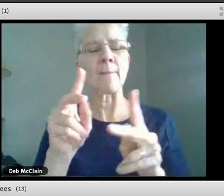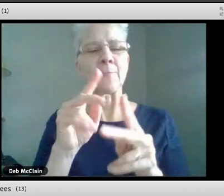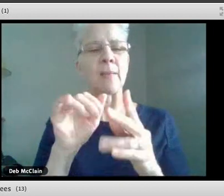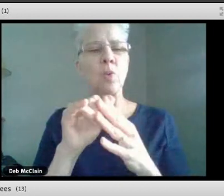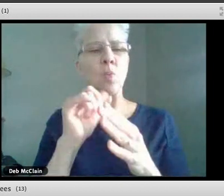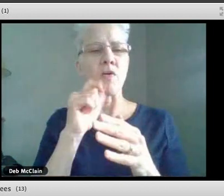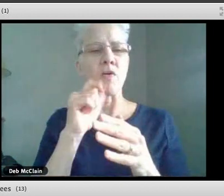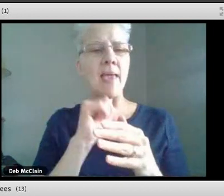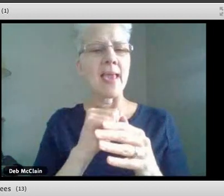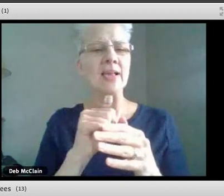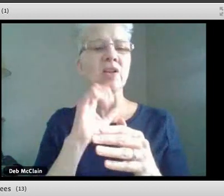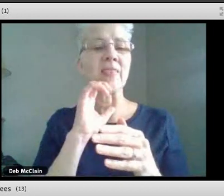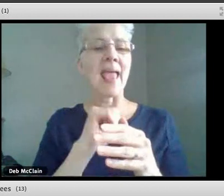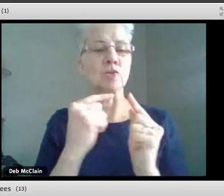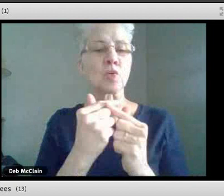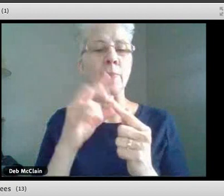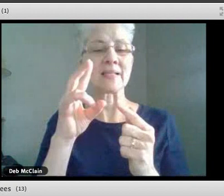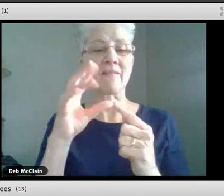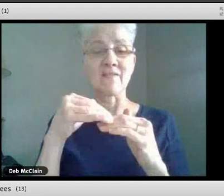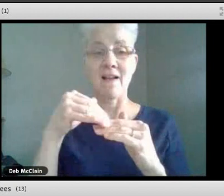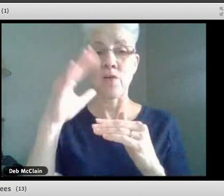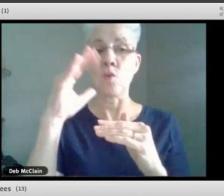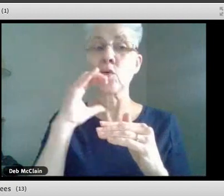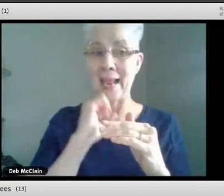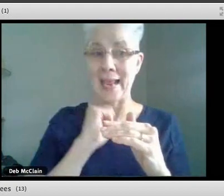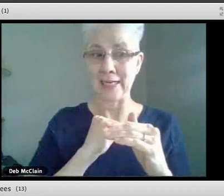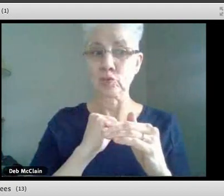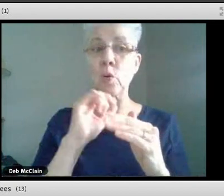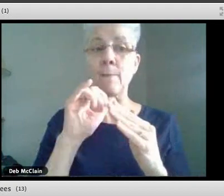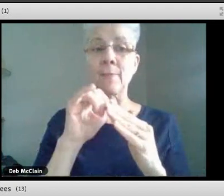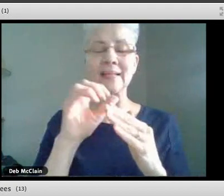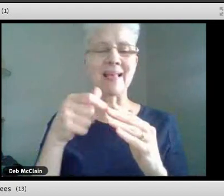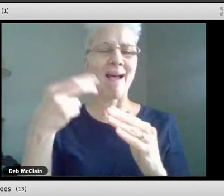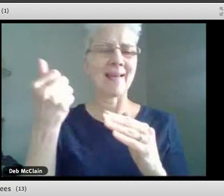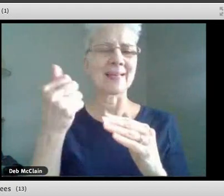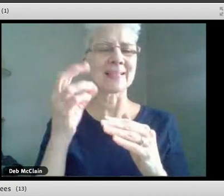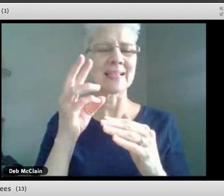plus that's the highest. Sixty-five to 74 next lowest, and tell me if you've...